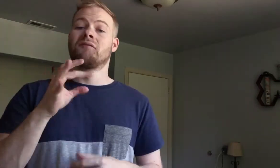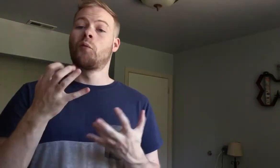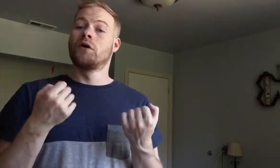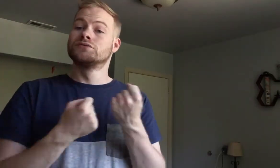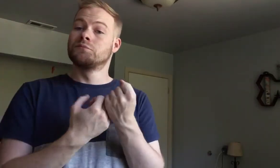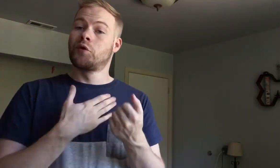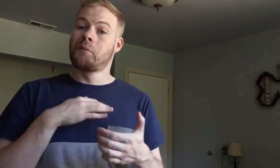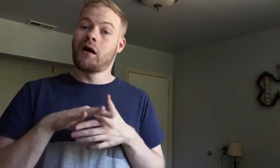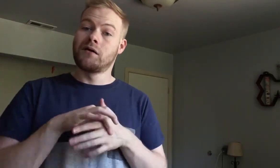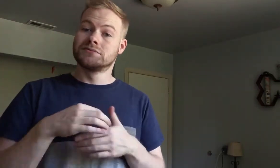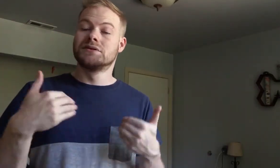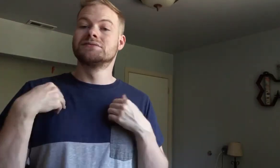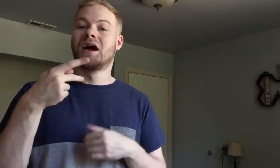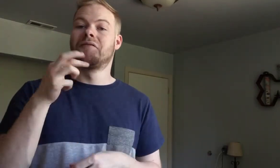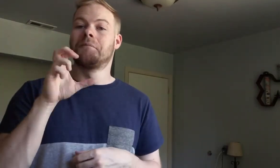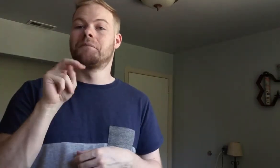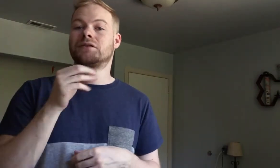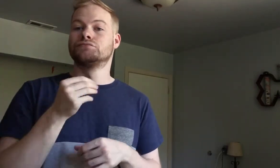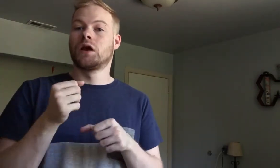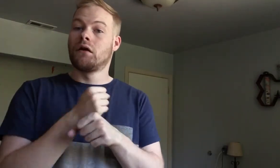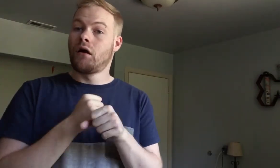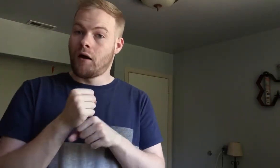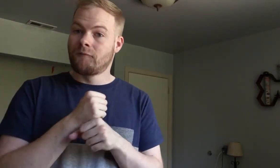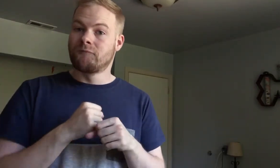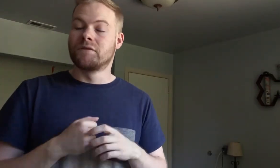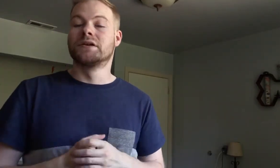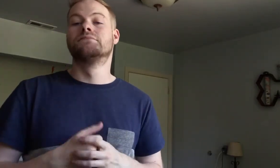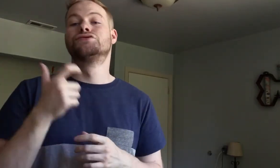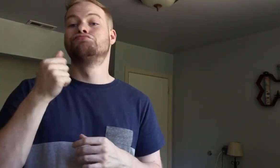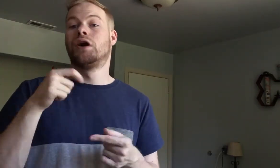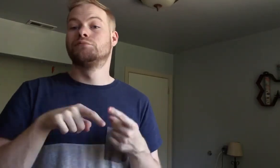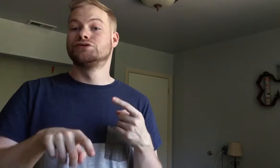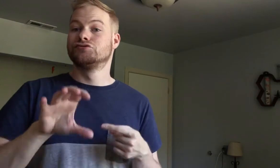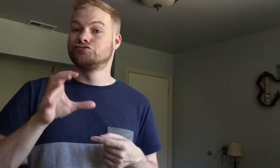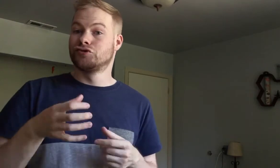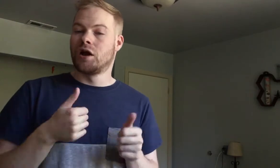If you want to support my content, I have Patreon and ko-fi. Subscribe to this channel.